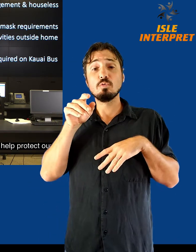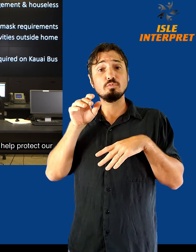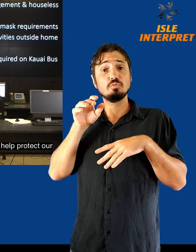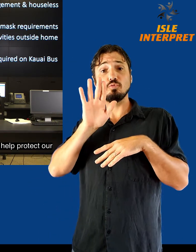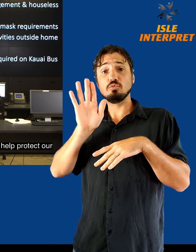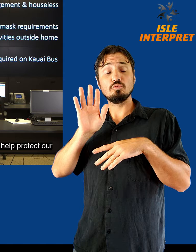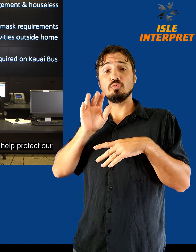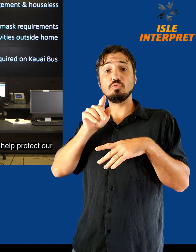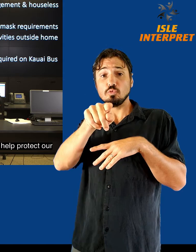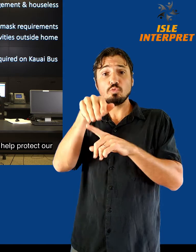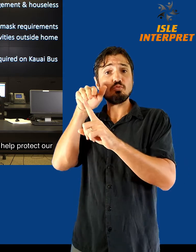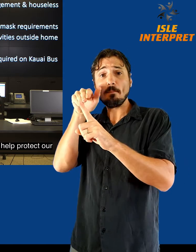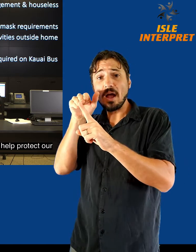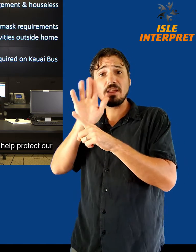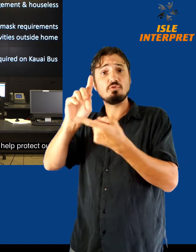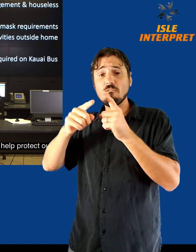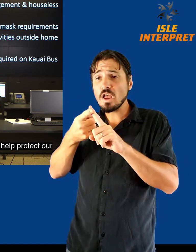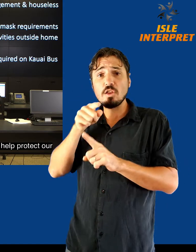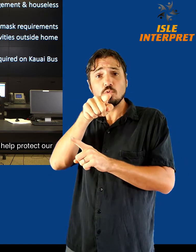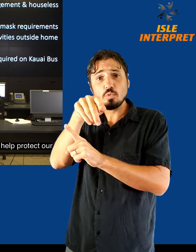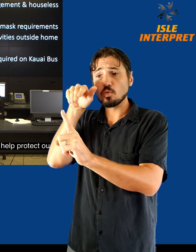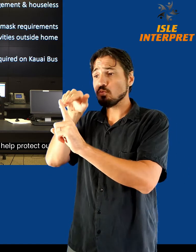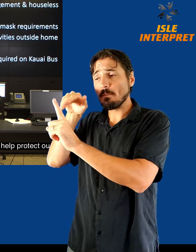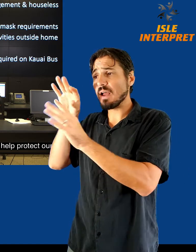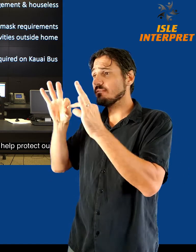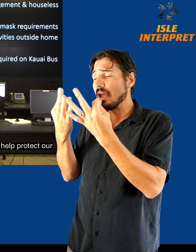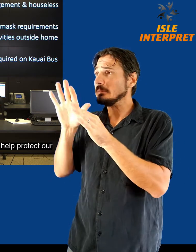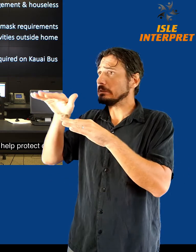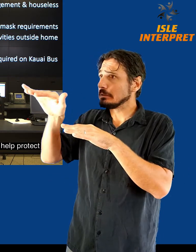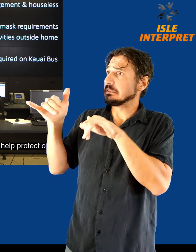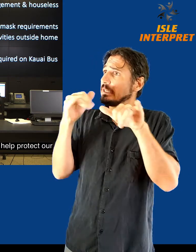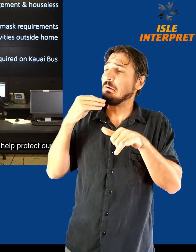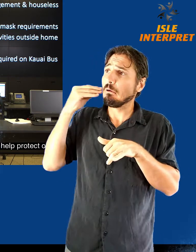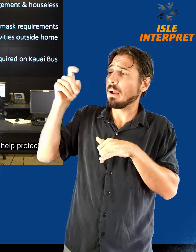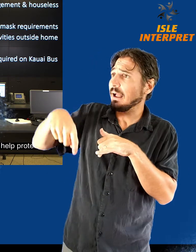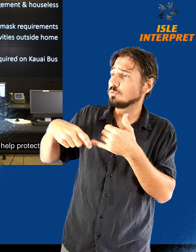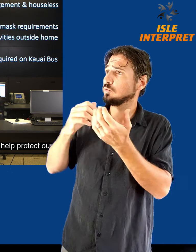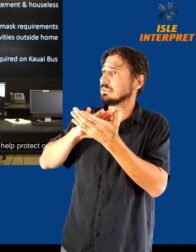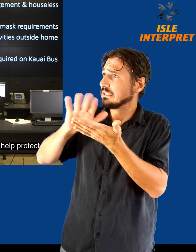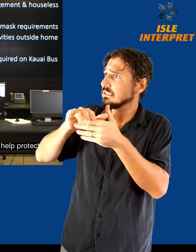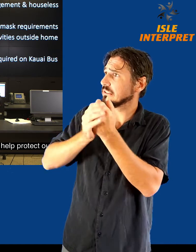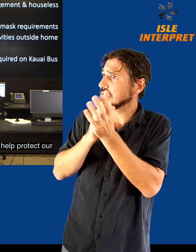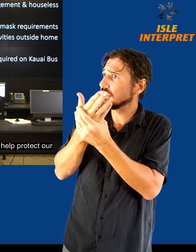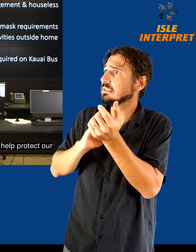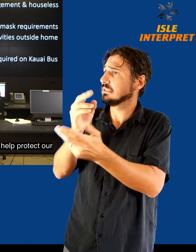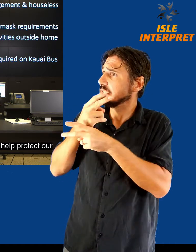We are all responsible for the success of this mission and we are all here to help protect our island and our people.